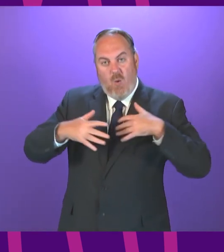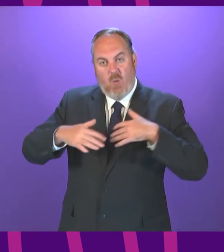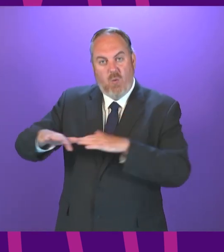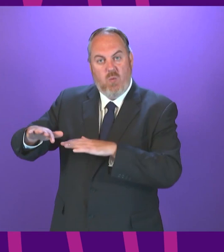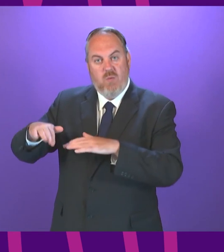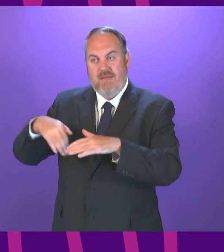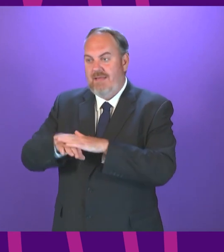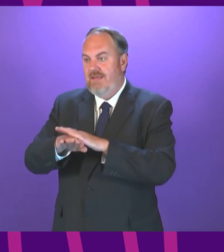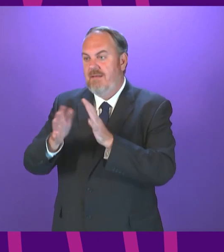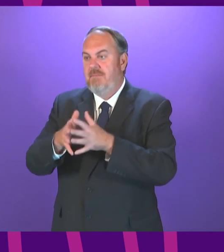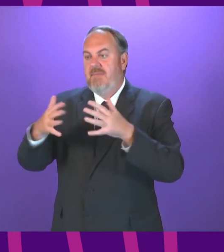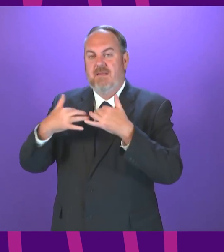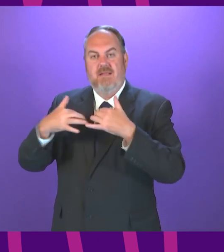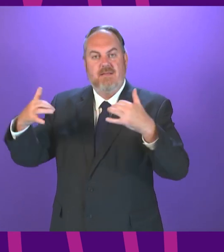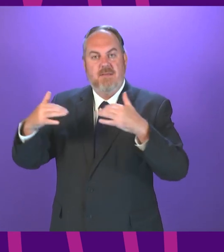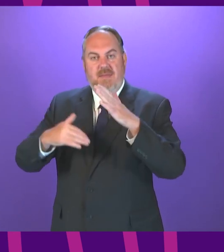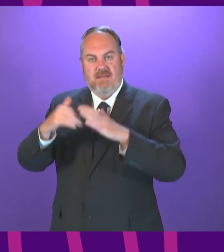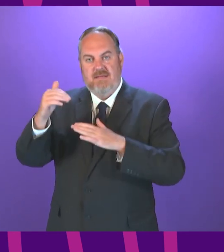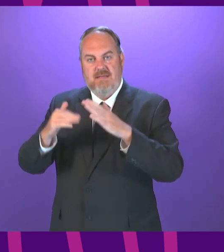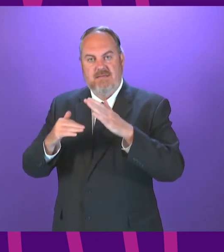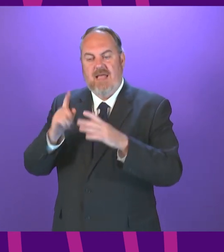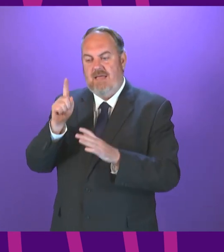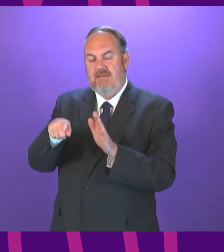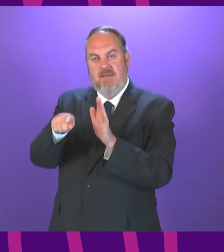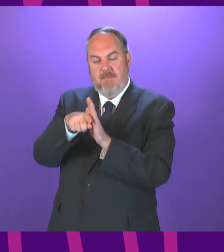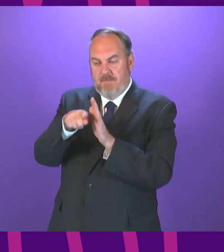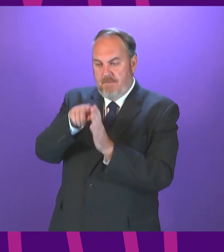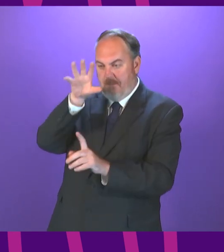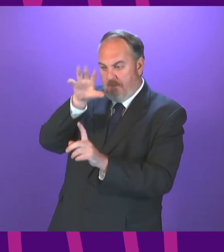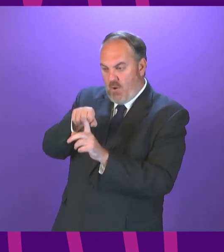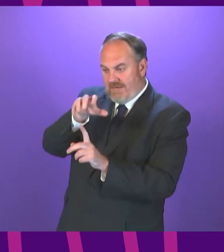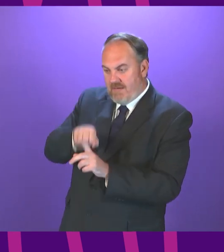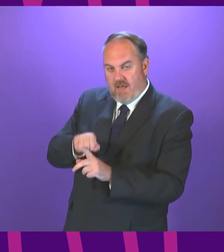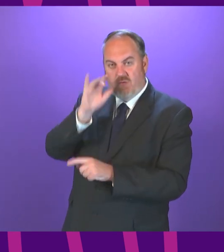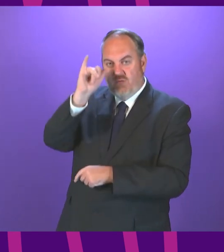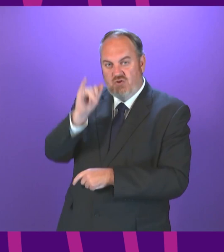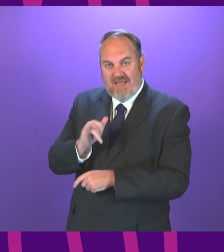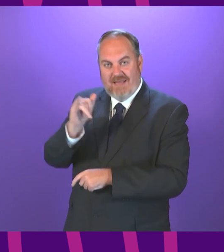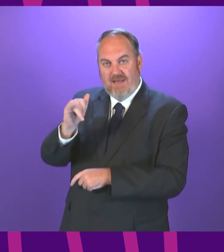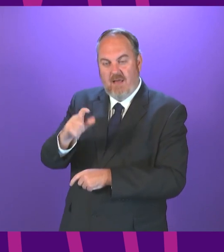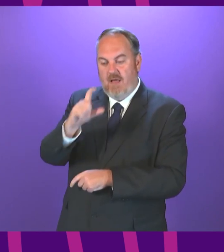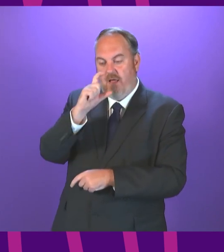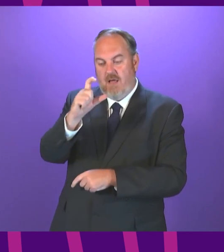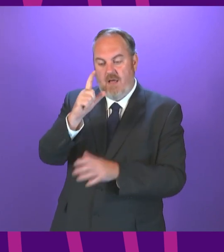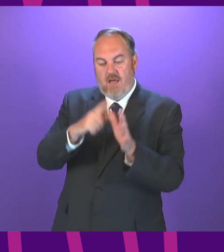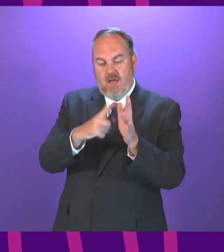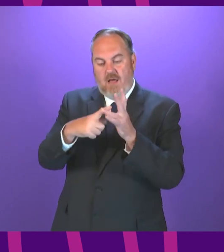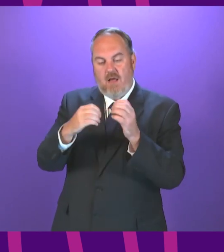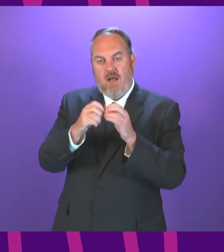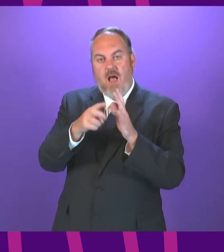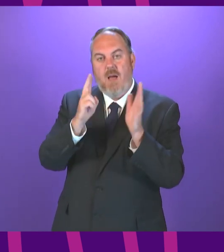for example, carbon dioxide monitoring as a proxy measure of air quality to give some assurance